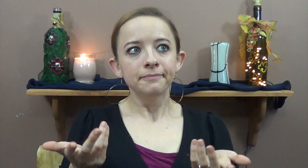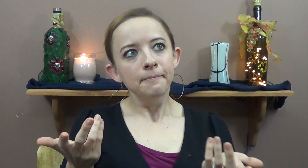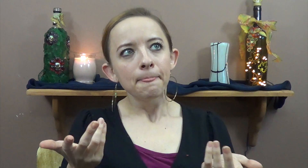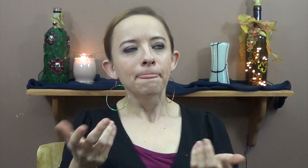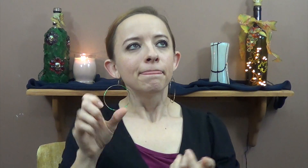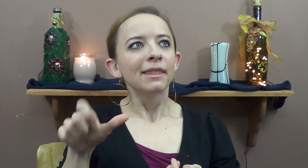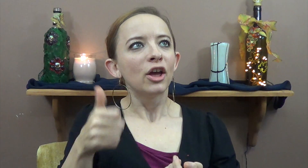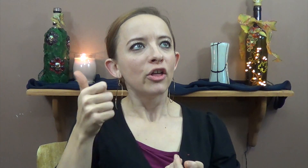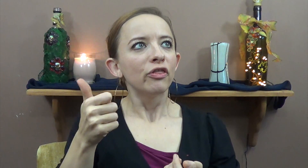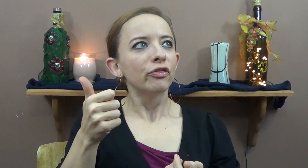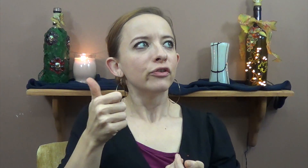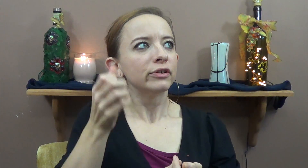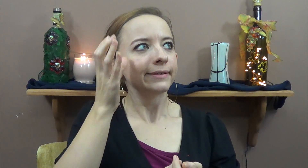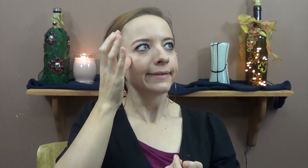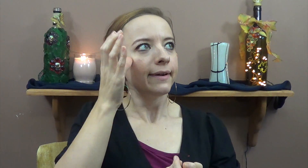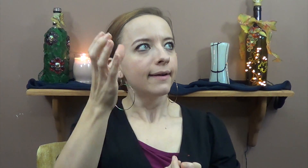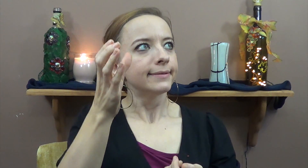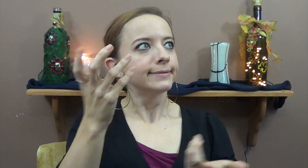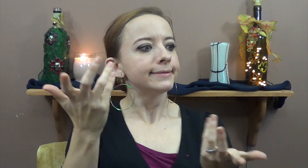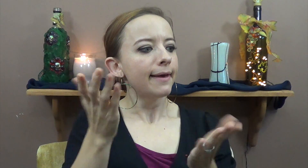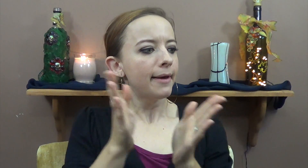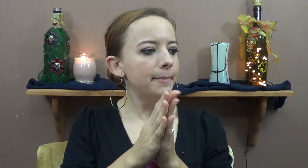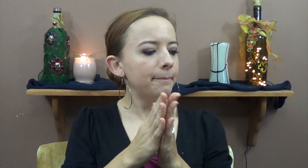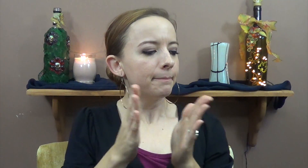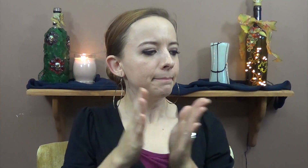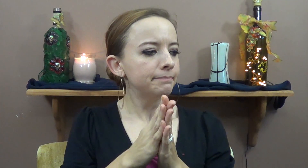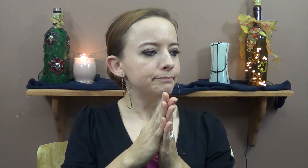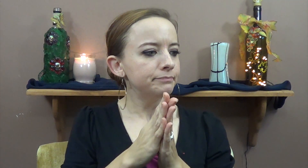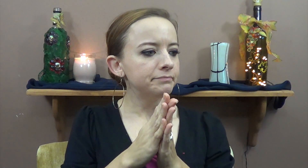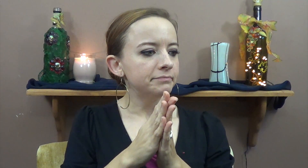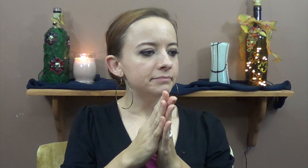the sign to the word. Umm maybe another ummm concept